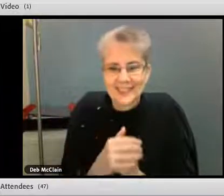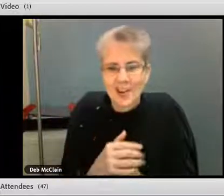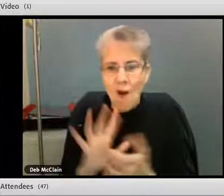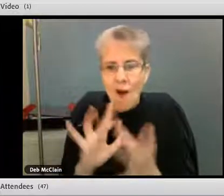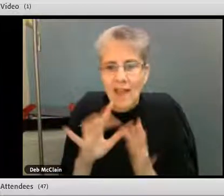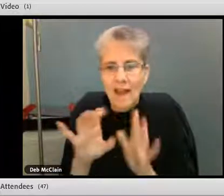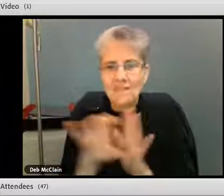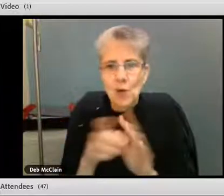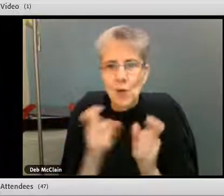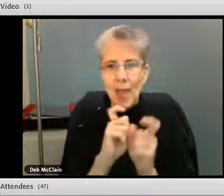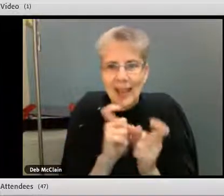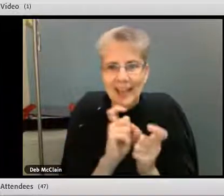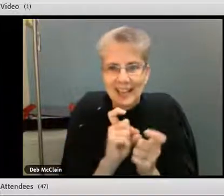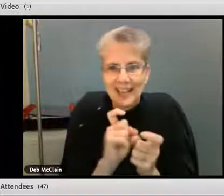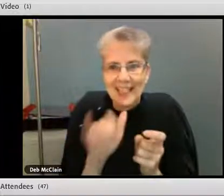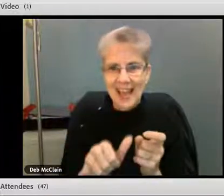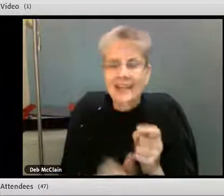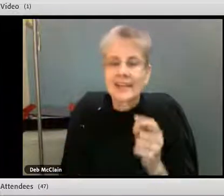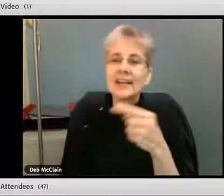So, the first one I love is Pixlr.